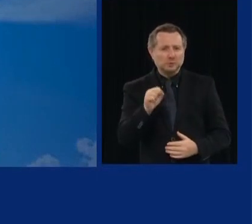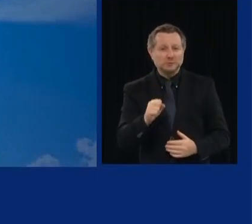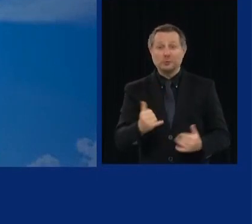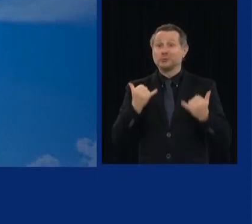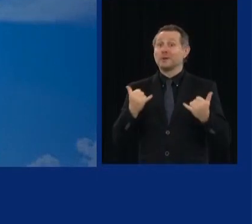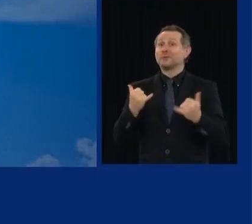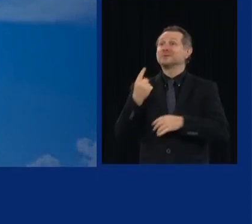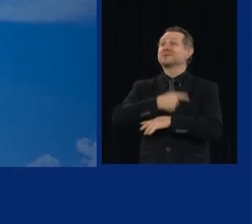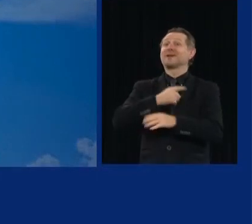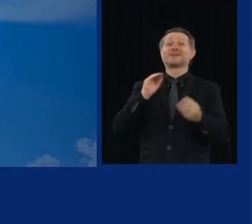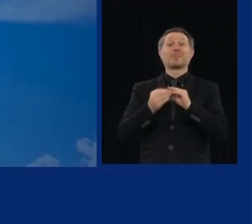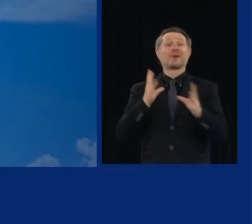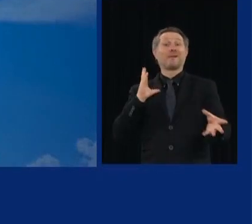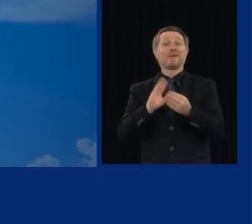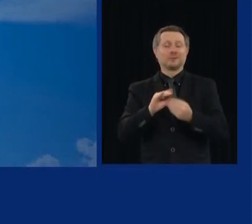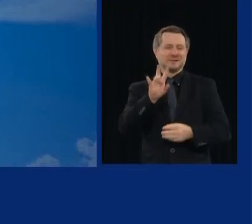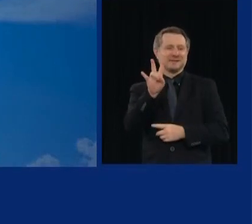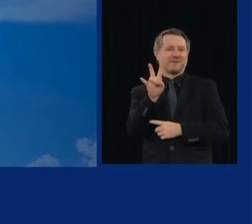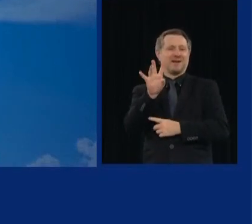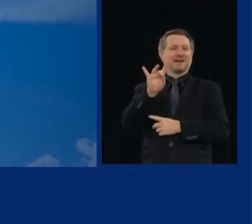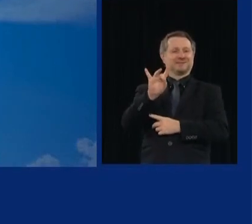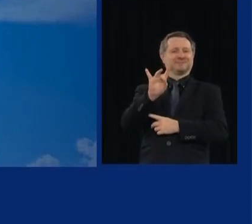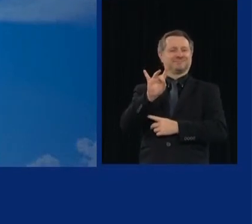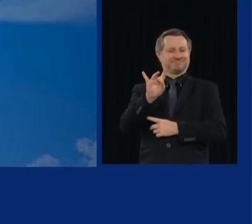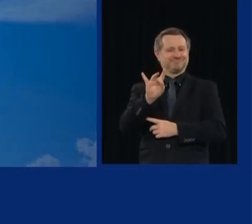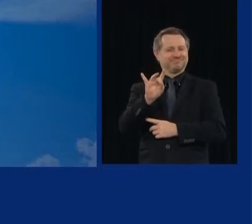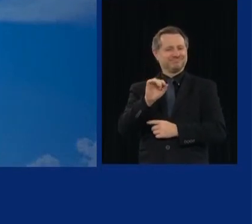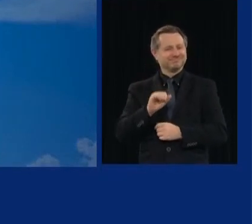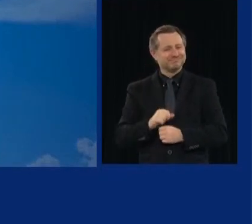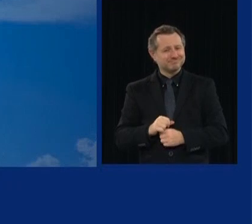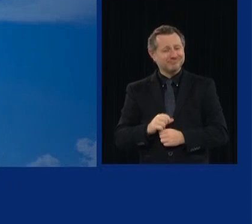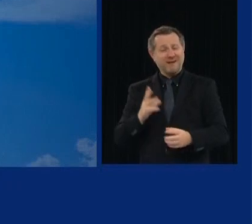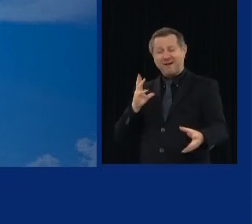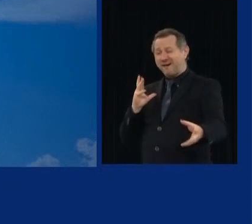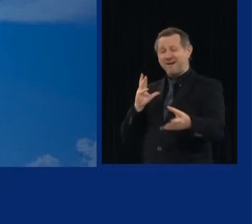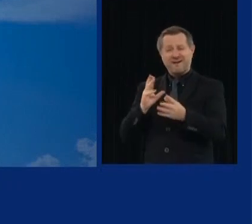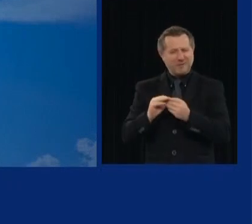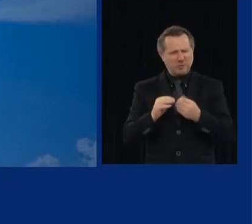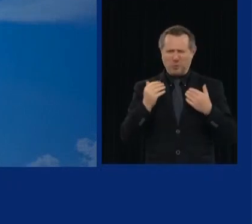TOGETHER WITH THE REGION, WE CAN GET THAT DONE.